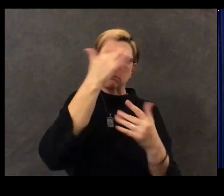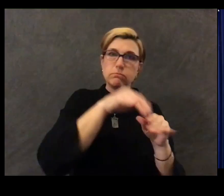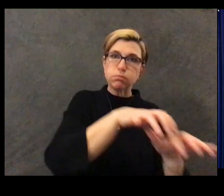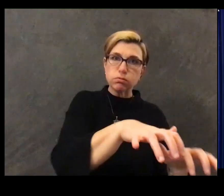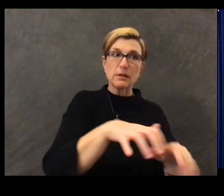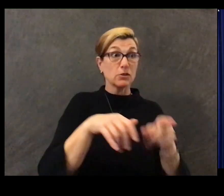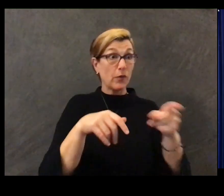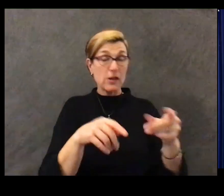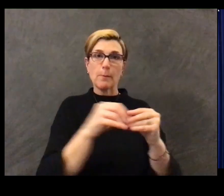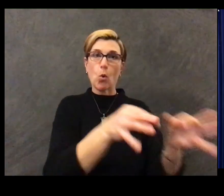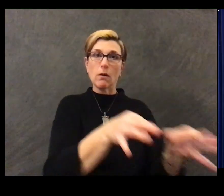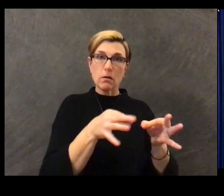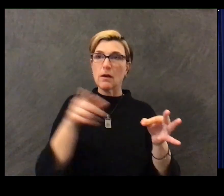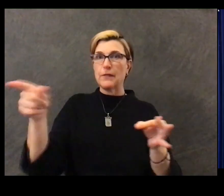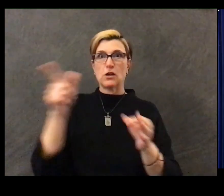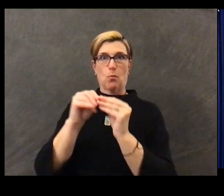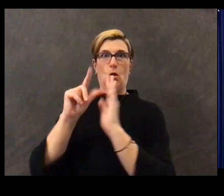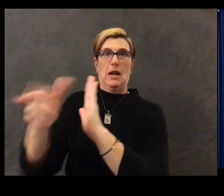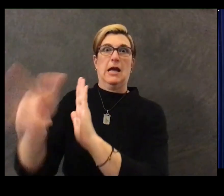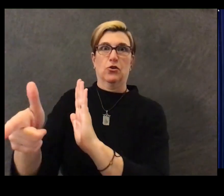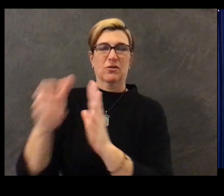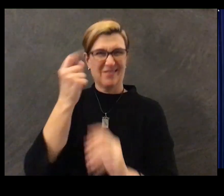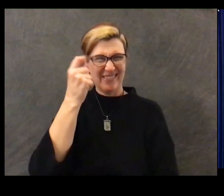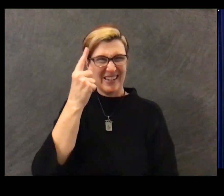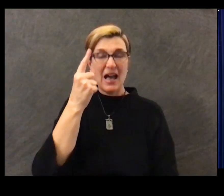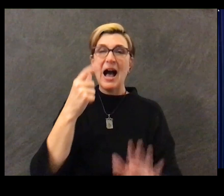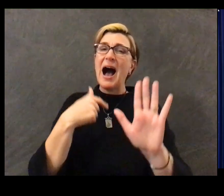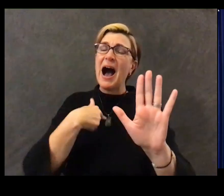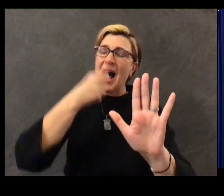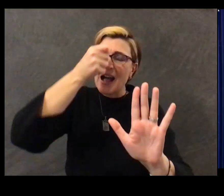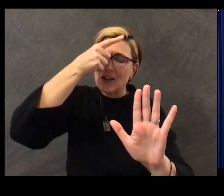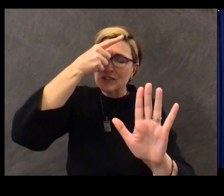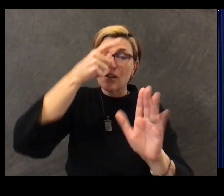I know the urge we all have to get out there and get it over with let's get